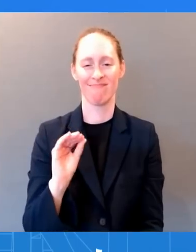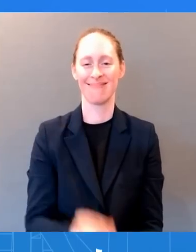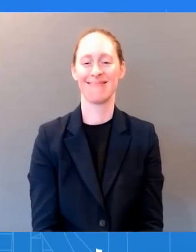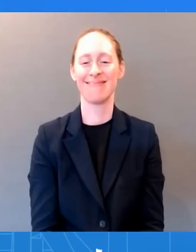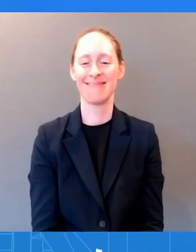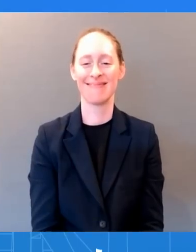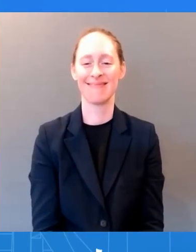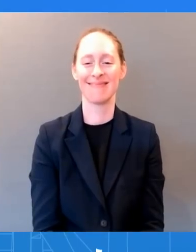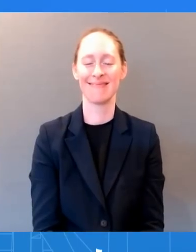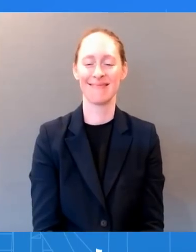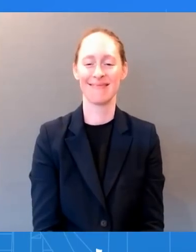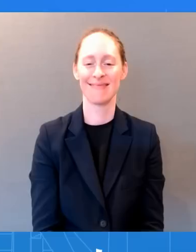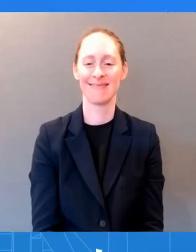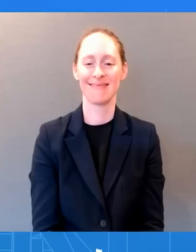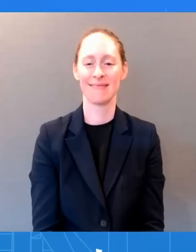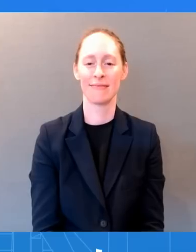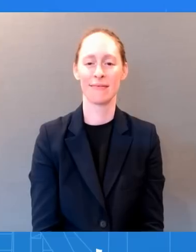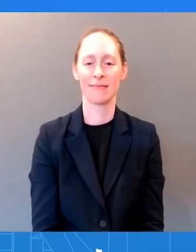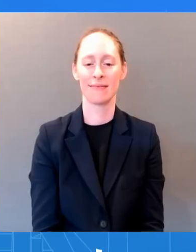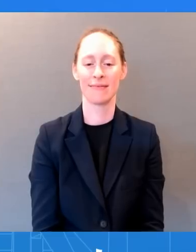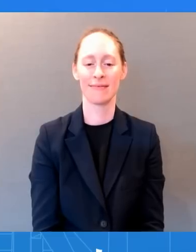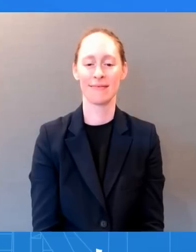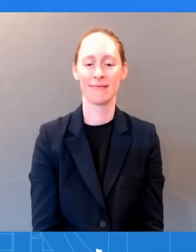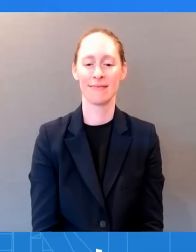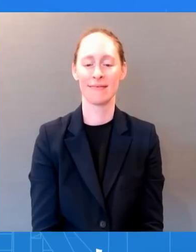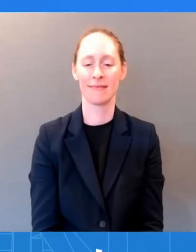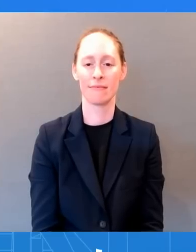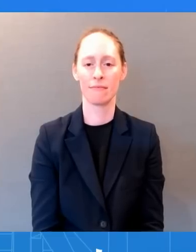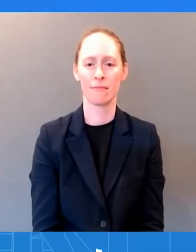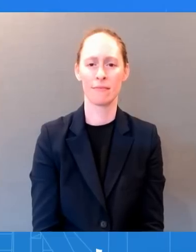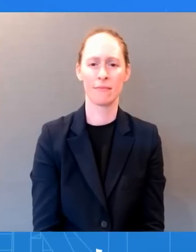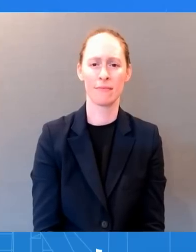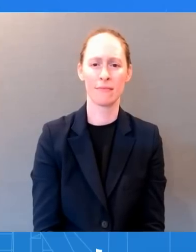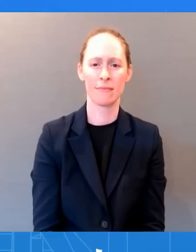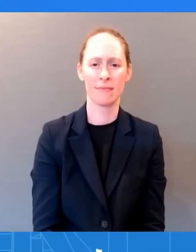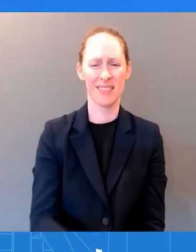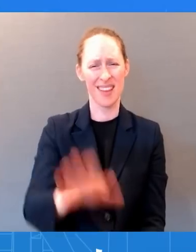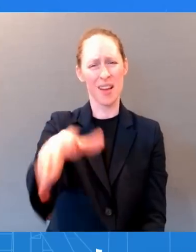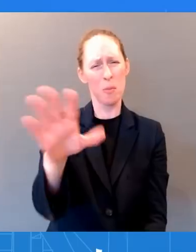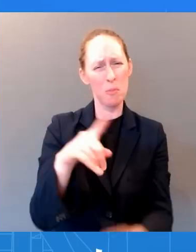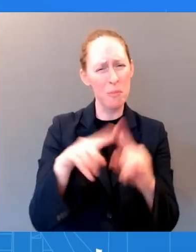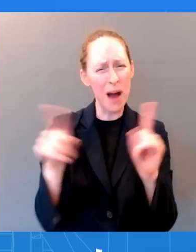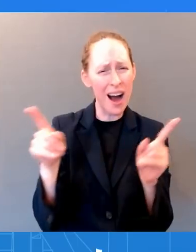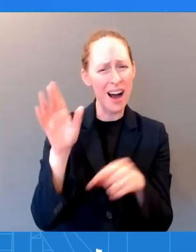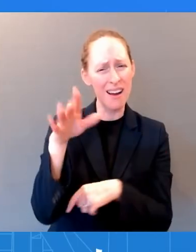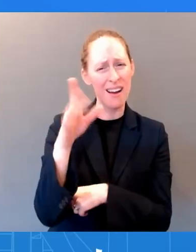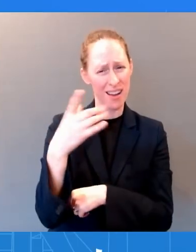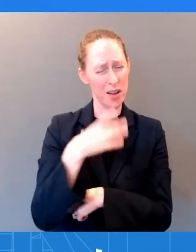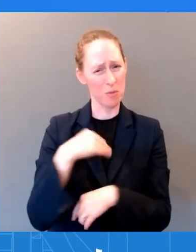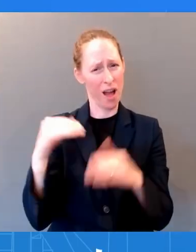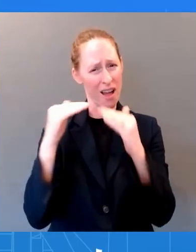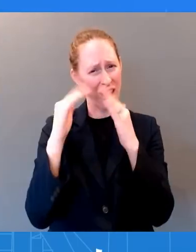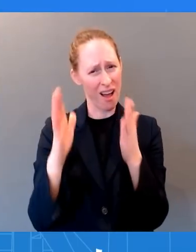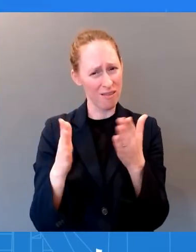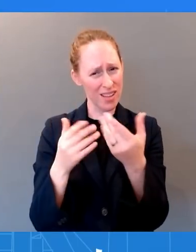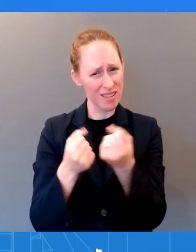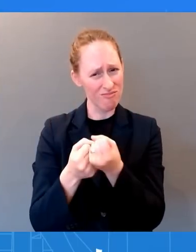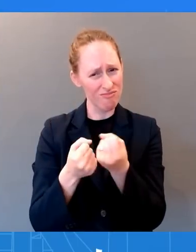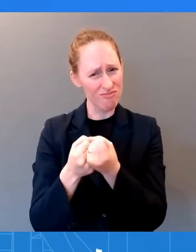Ms. Jean-Pierre: -- in the future. The Press: Broadly, though, the White House supports this damage assessment? Ms. Jean-Pierre: Again, this is -- again, I'm just --